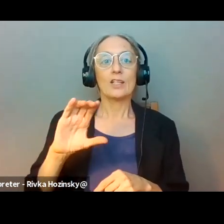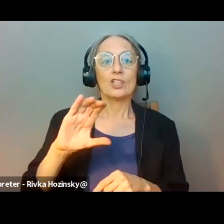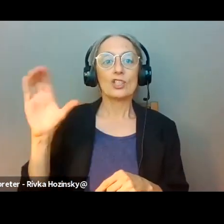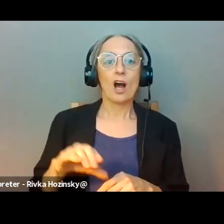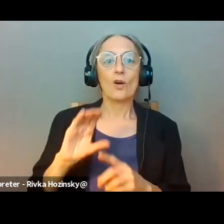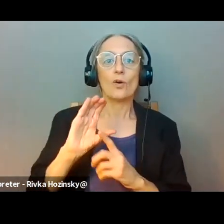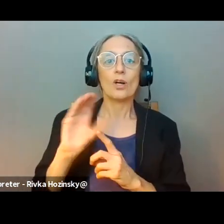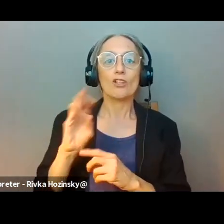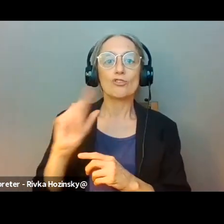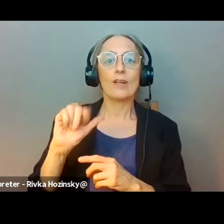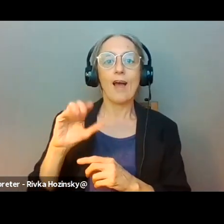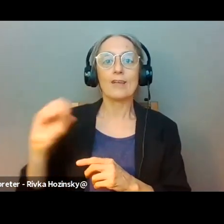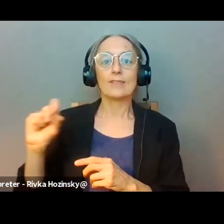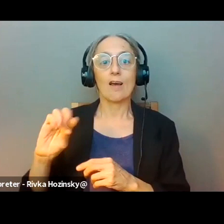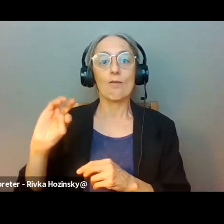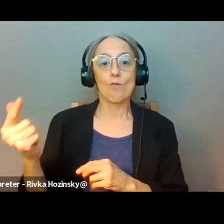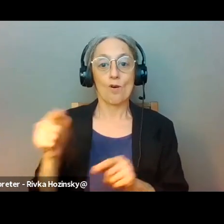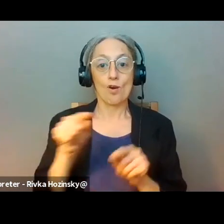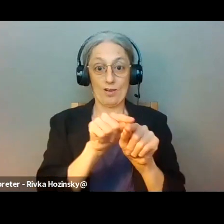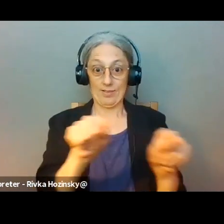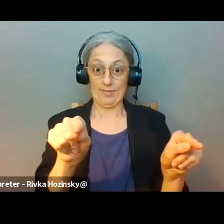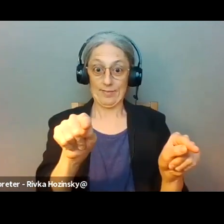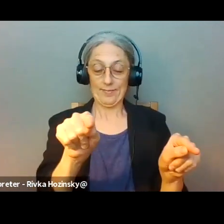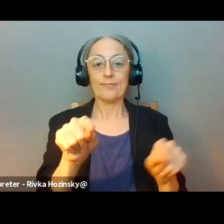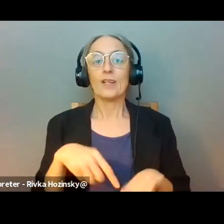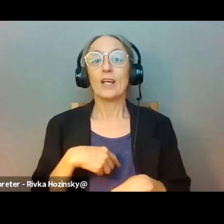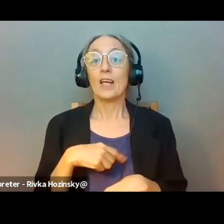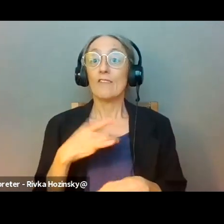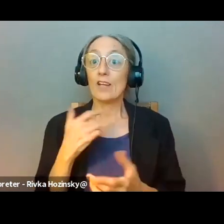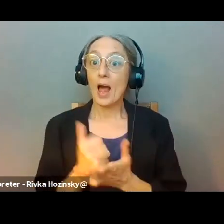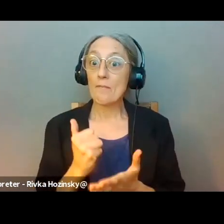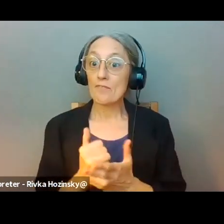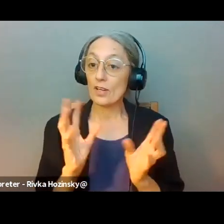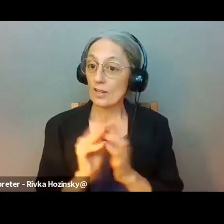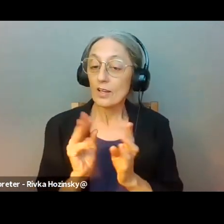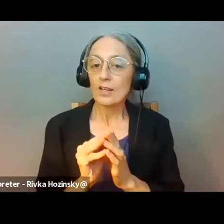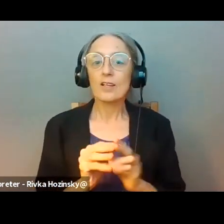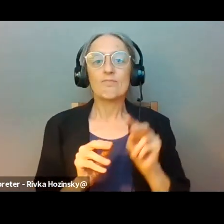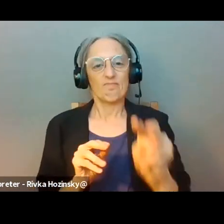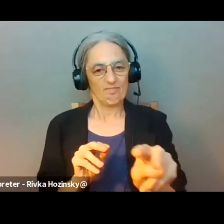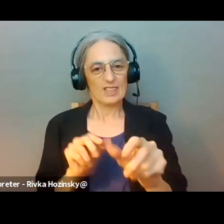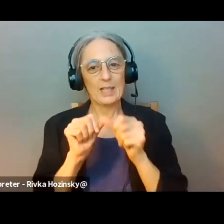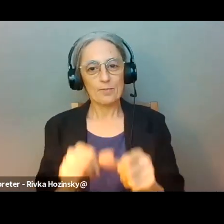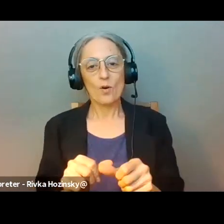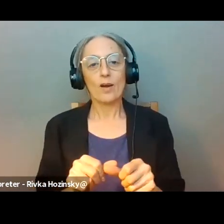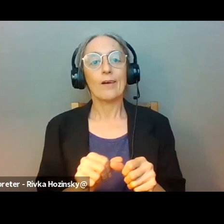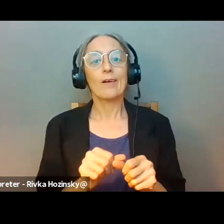And if this event was helpful to you, help us keep it going by visiting ChicagoCulturalAccess.org/Donate.